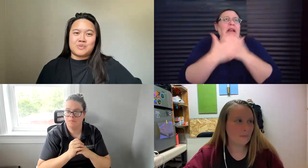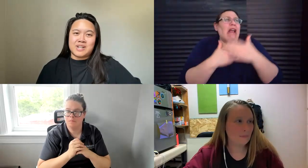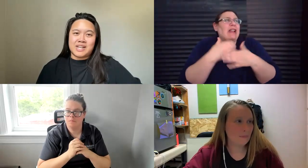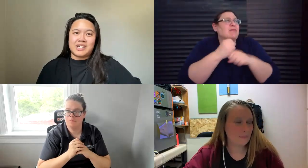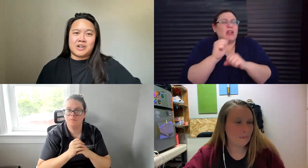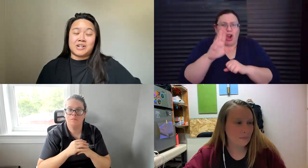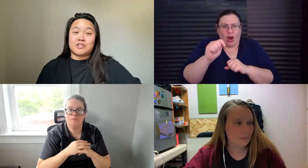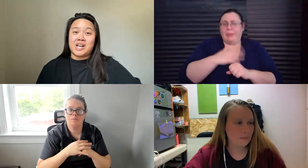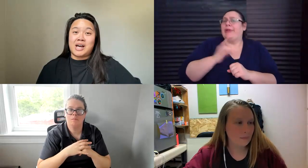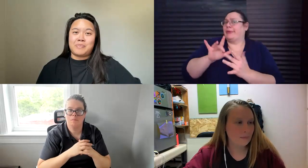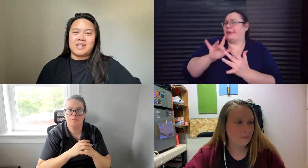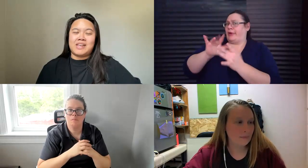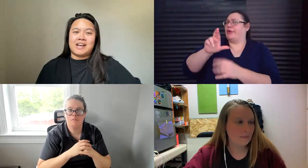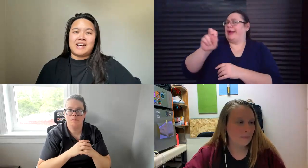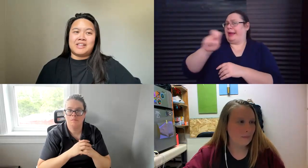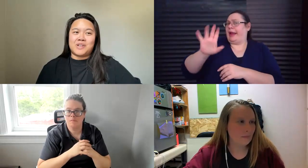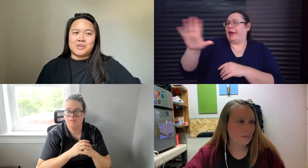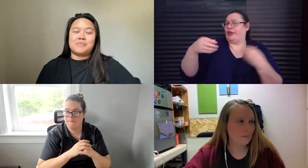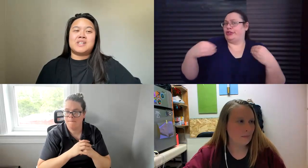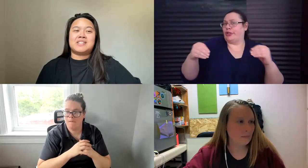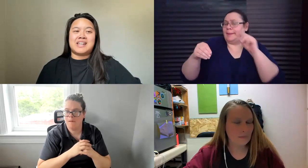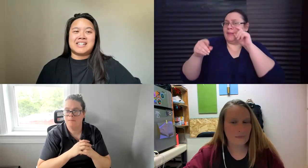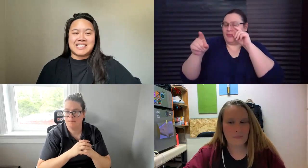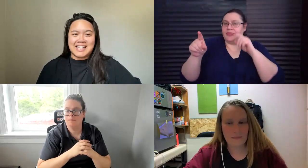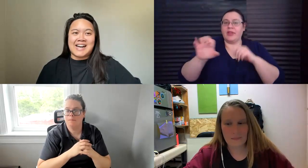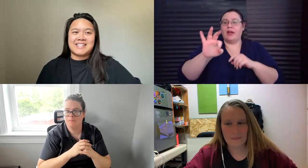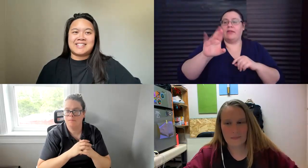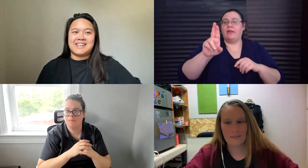out to Renee and her shop, Fulcrum Stained Glass.